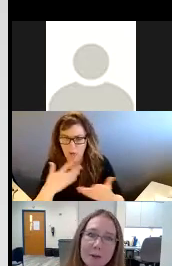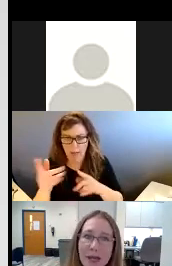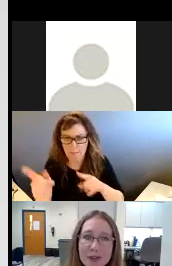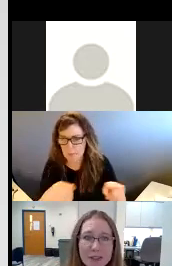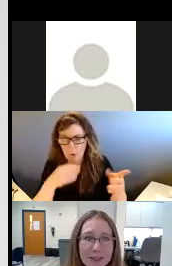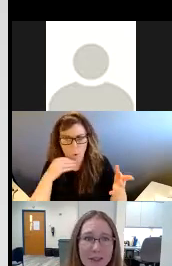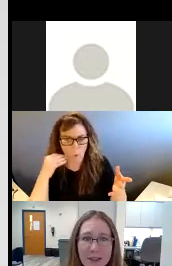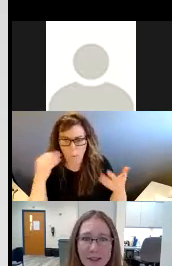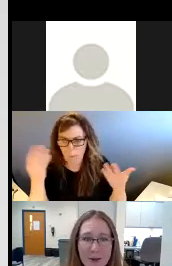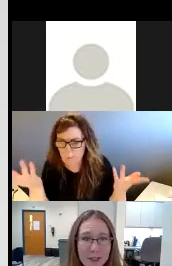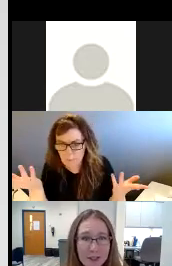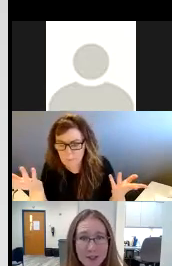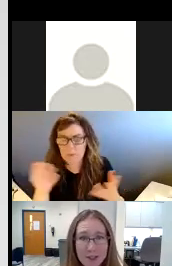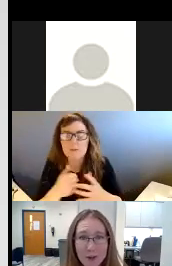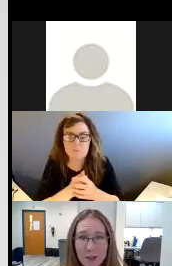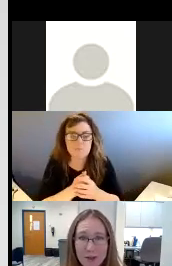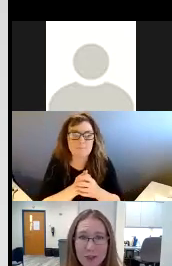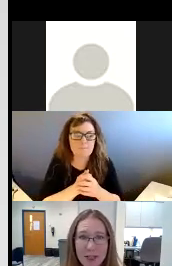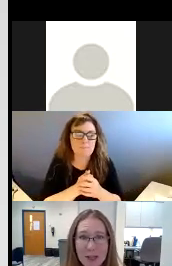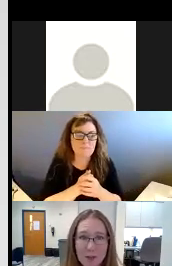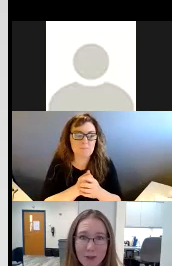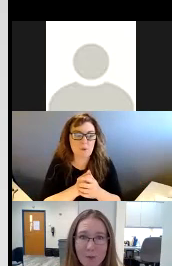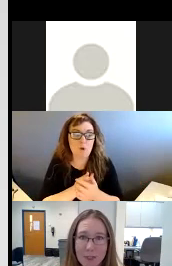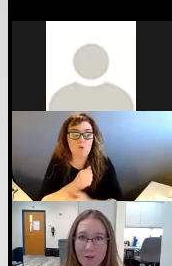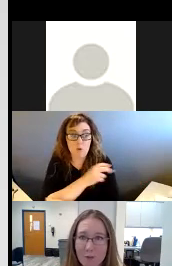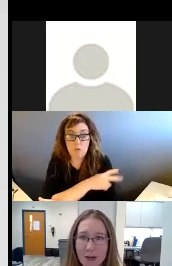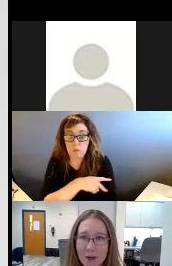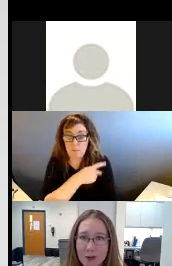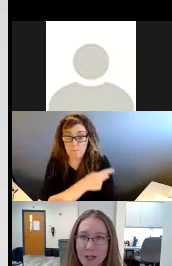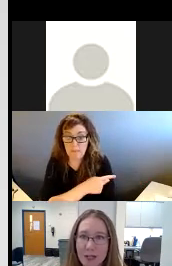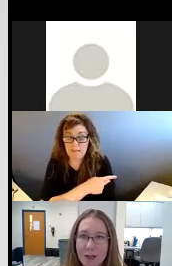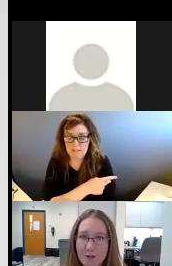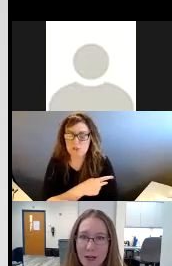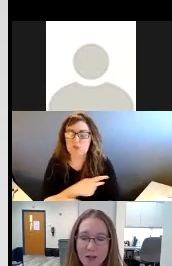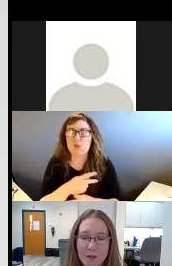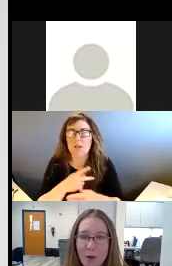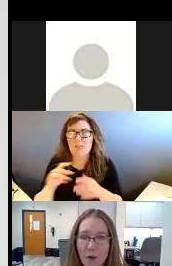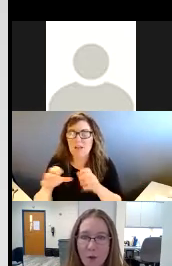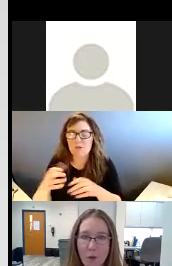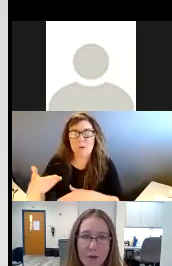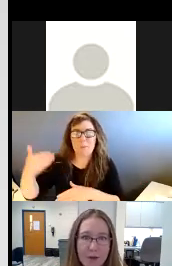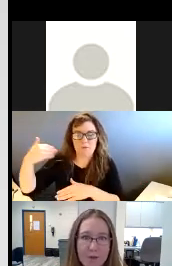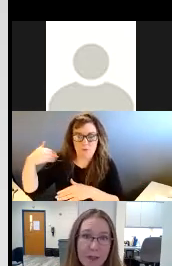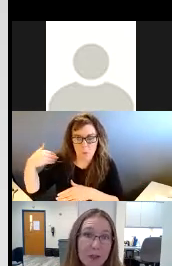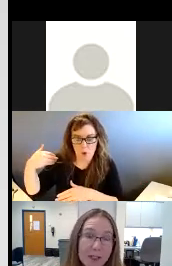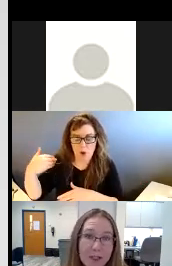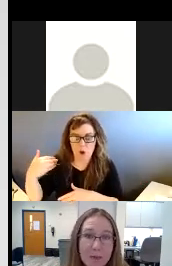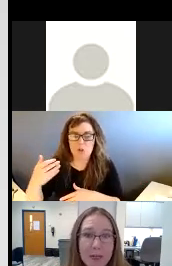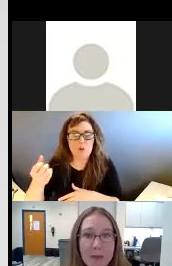IT'S CONDUCTED EARLIER IN THE STAY SO THE THERAPISTS HAVE A BETTER UNDERSTANDING OF KIND OF WHAT THE ENVIRONMENT LOOKS LIKE SO WE CAN BE